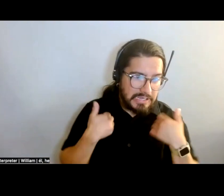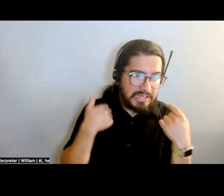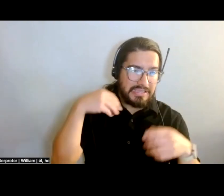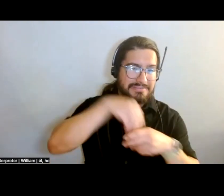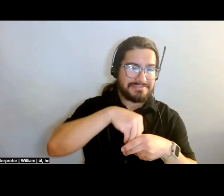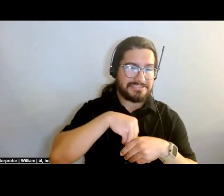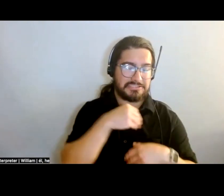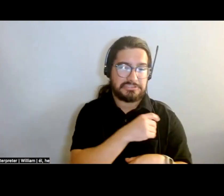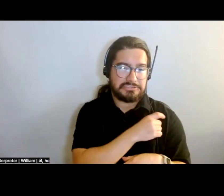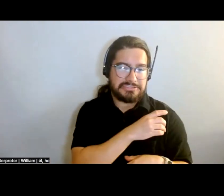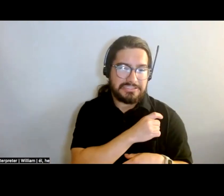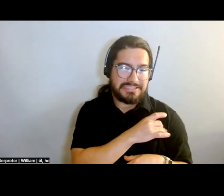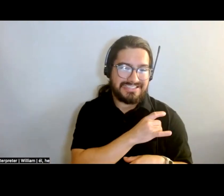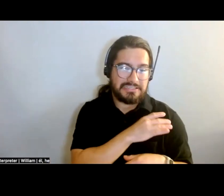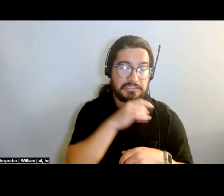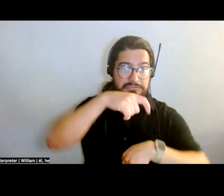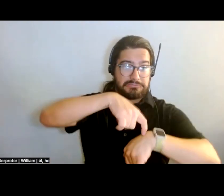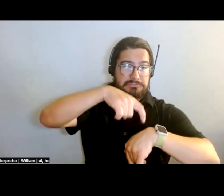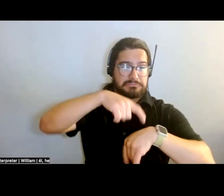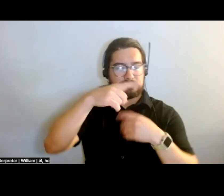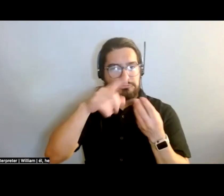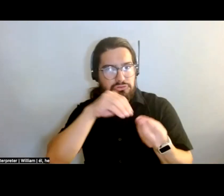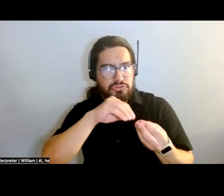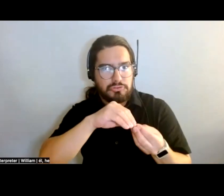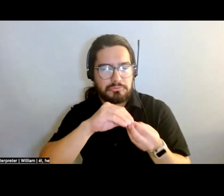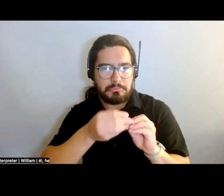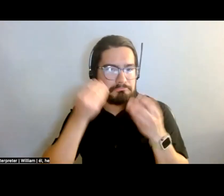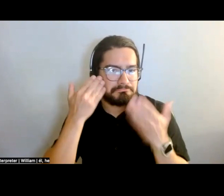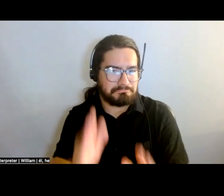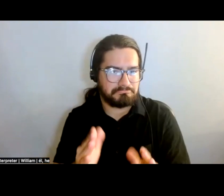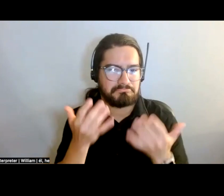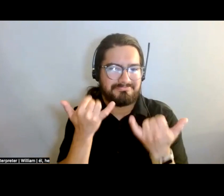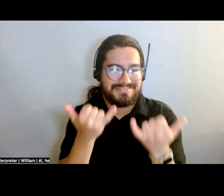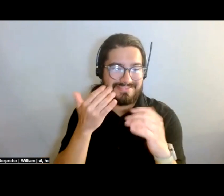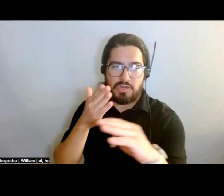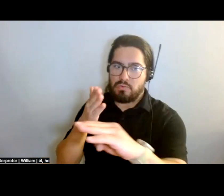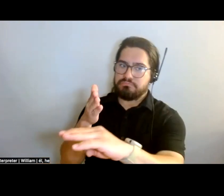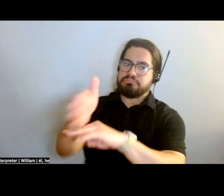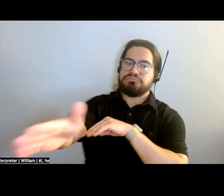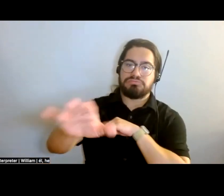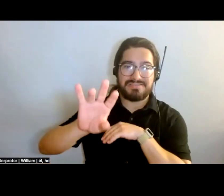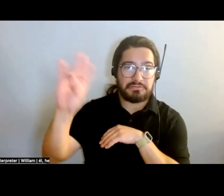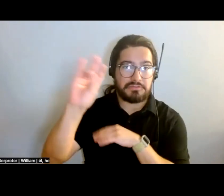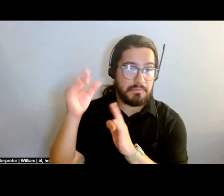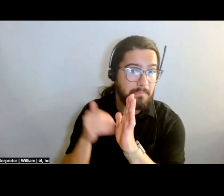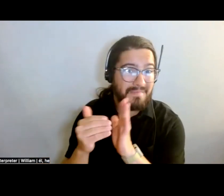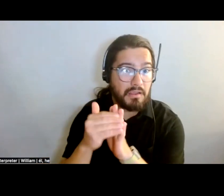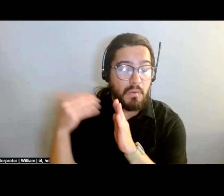And today, it's over 7 million Venezuelans have fled their country in the past decade.